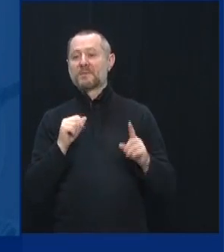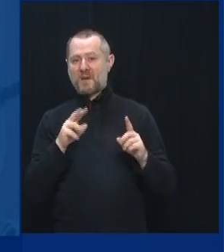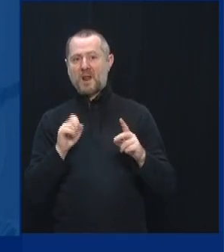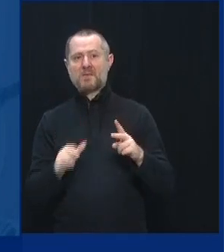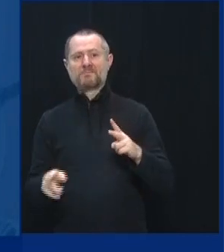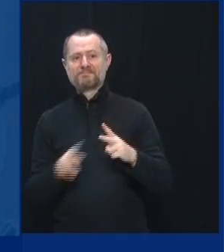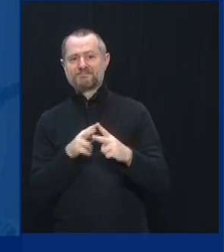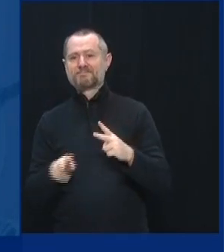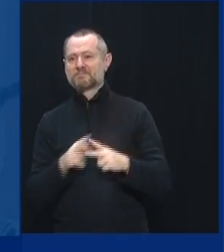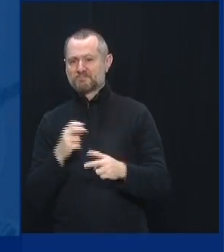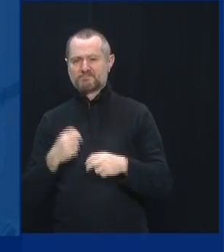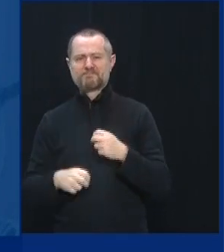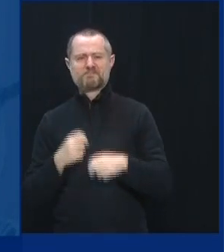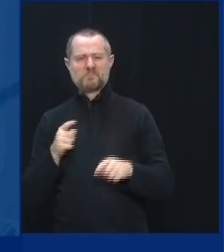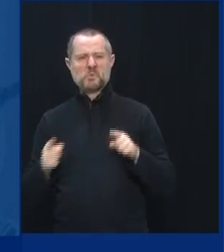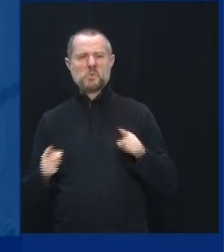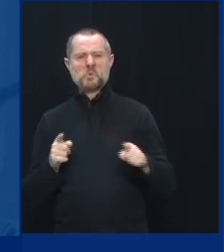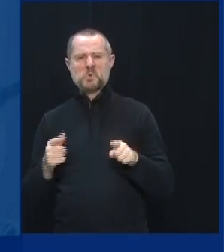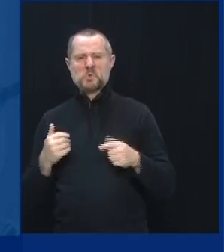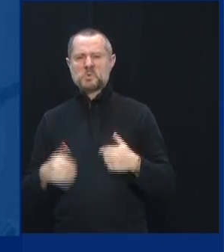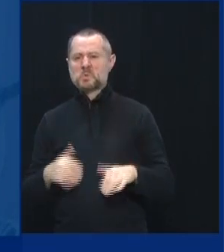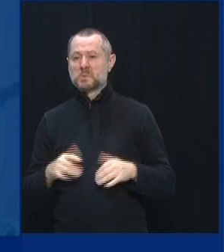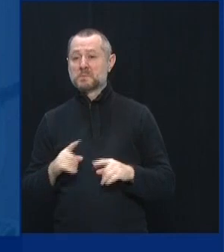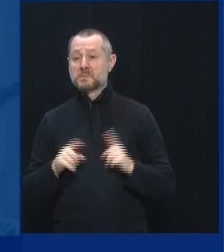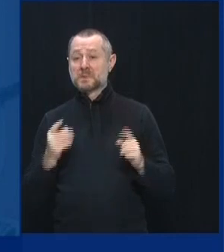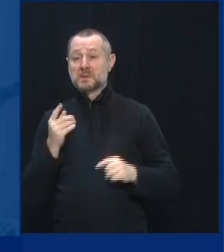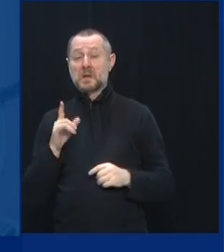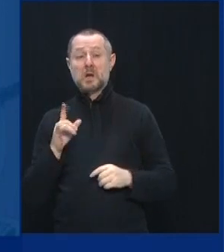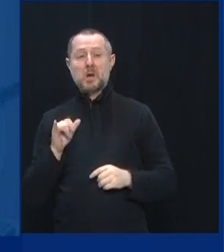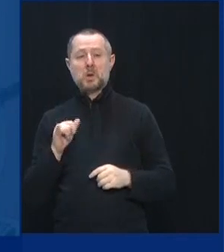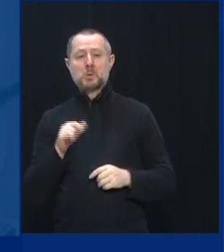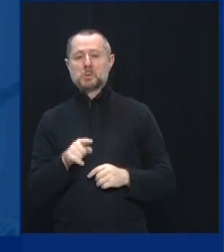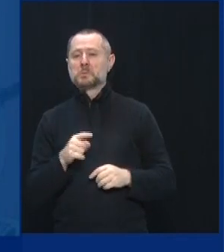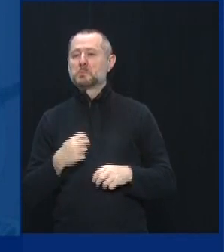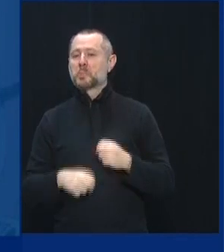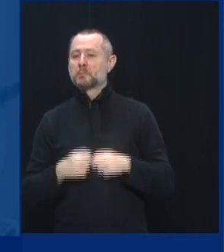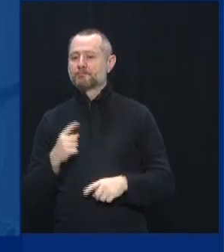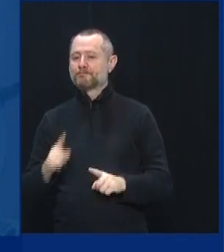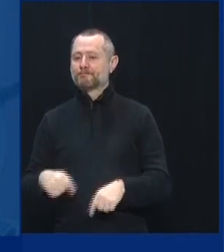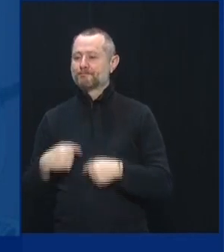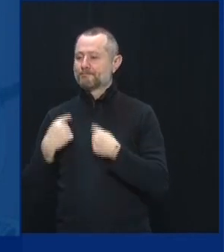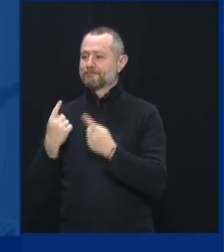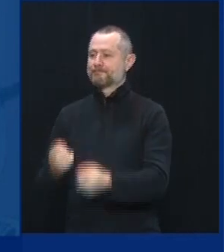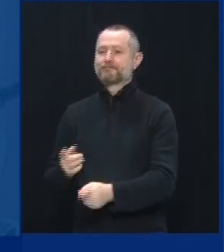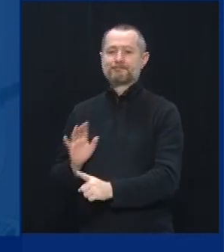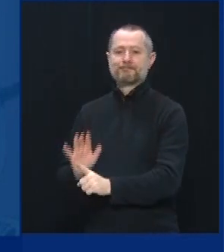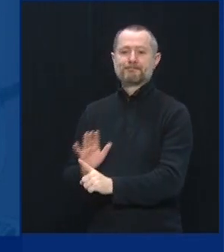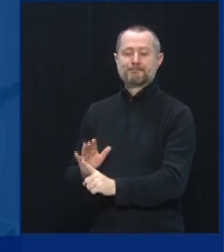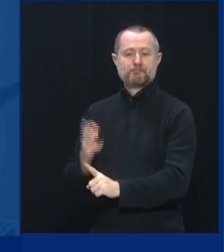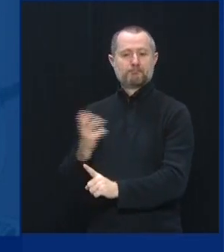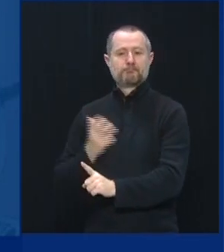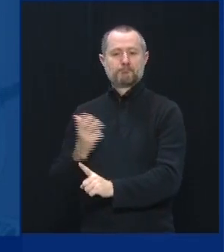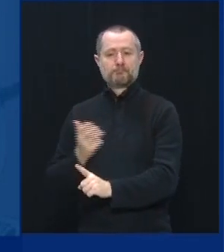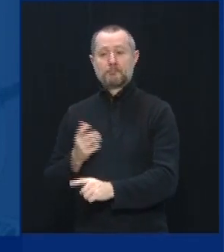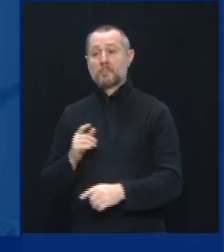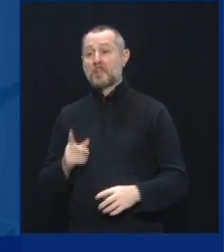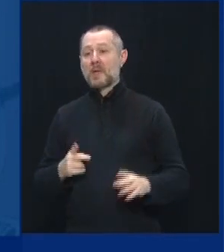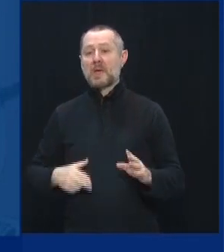ISLAND, LONG ISLAND, WE'VE BEEN TALKING ABOUT, AND THE MOHAWK VALLEY HAS BEEN PROBLEMATIC, BUT